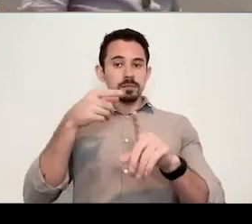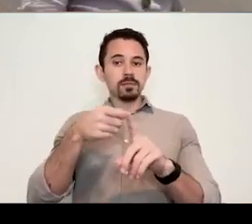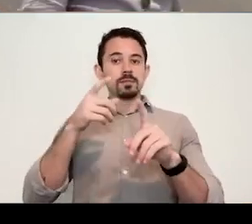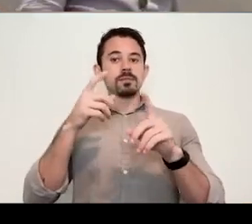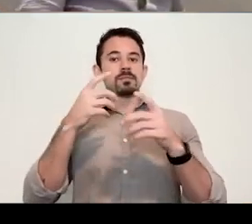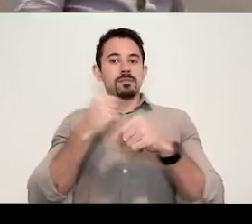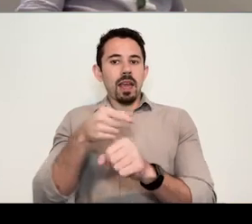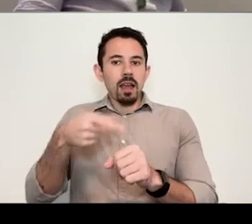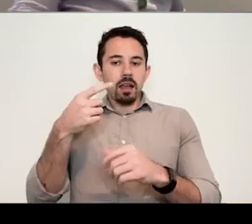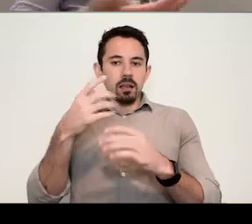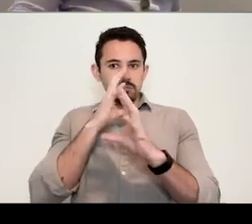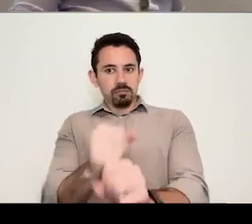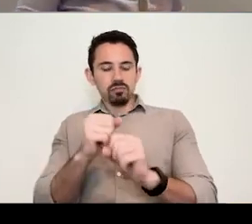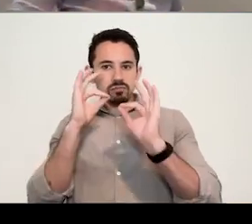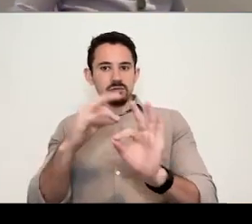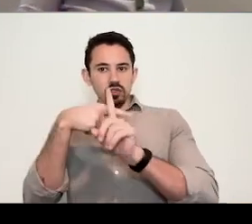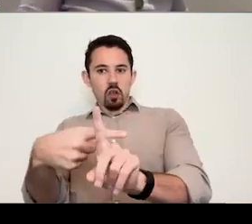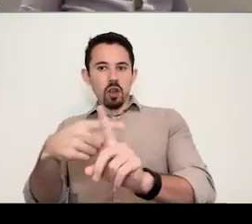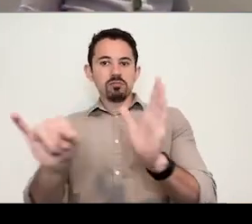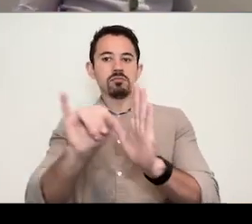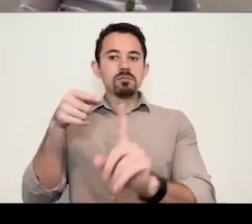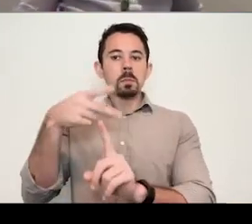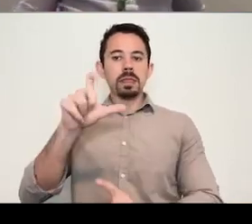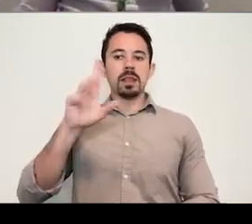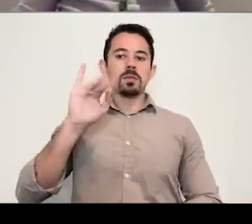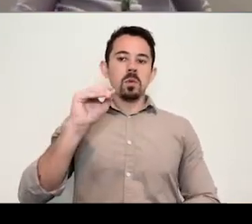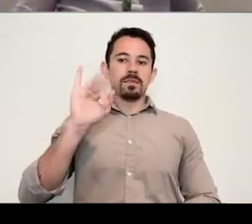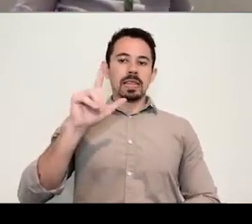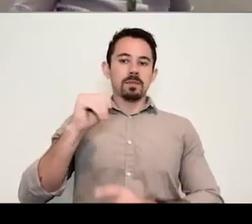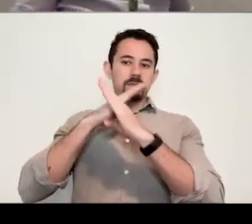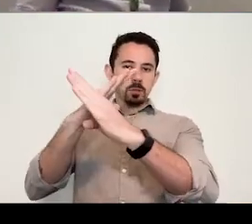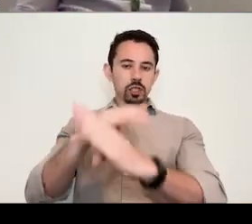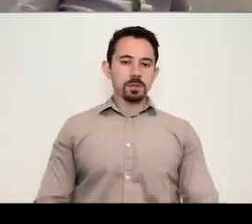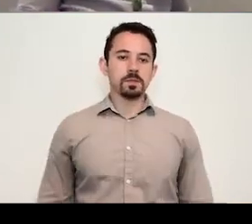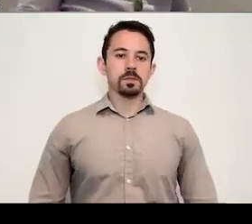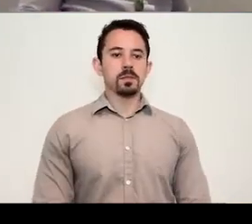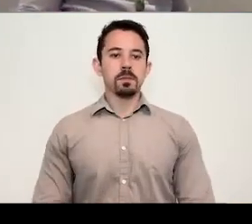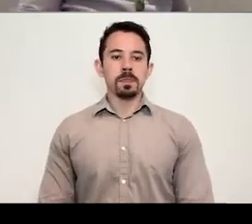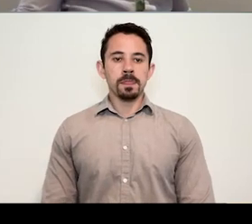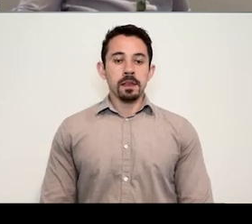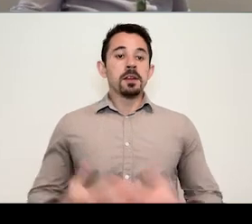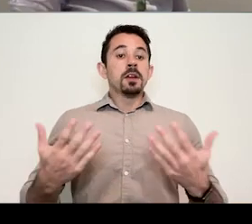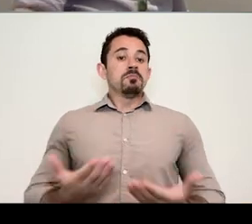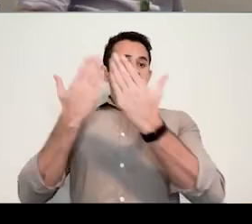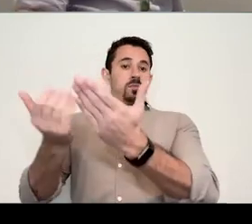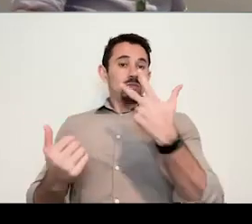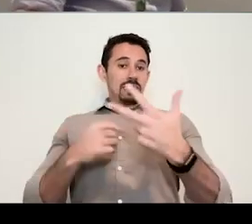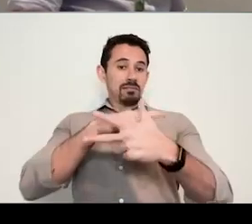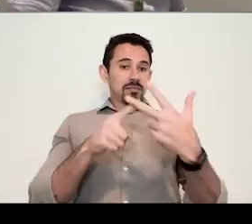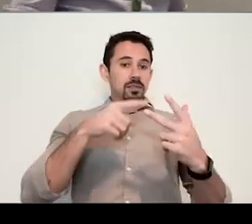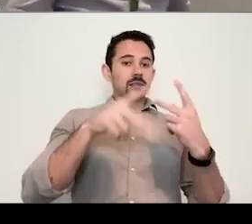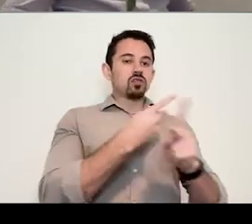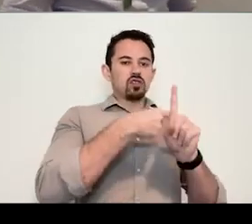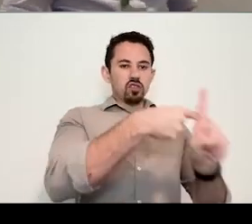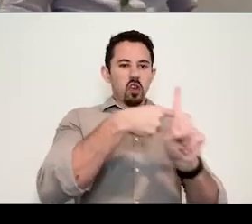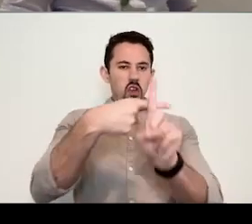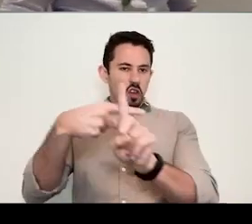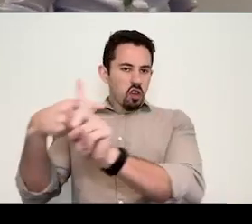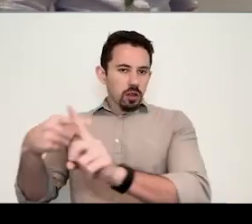Pel biofilm formation makes it an attractive target to identify Pel biofilm inhibitors.